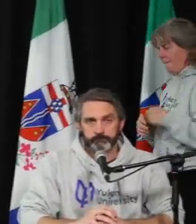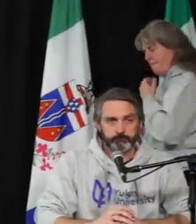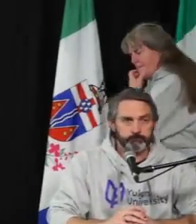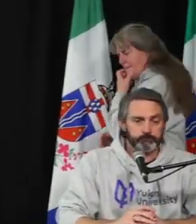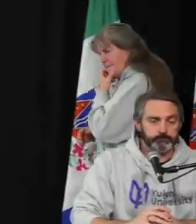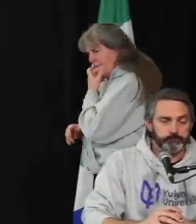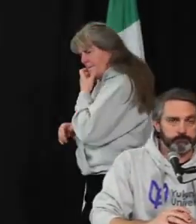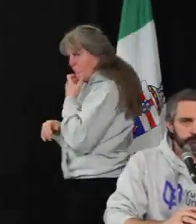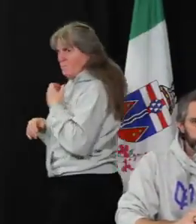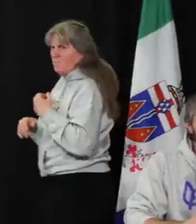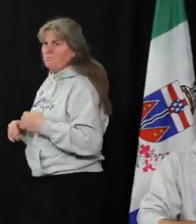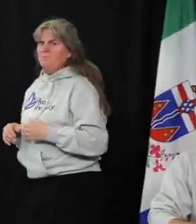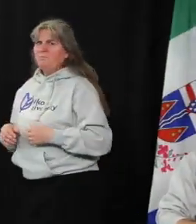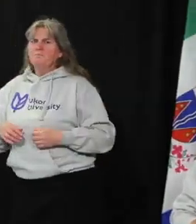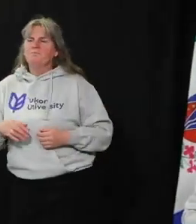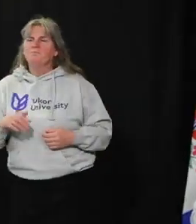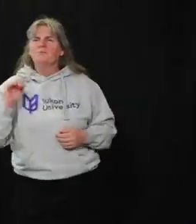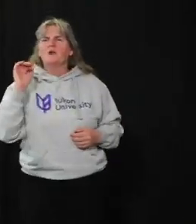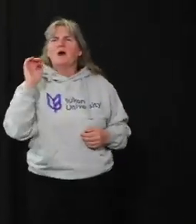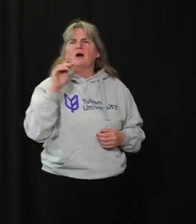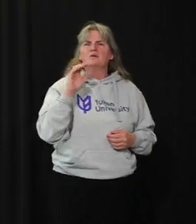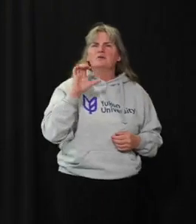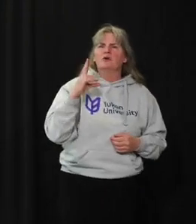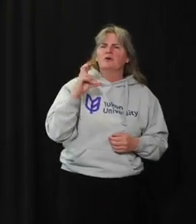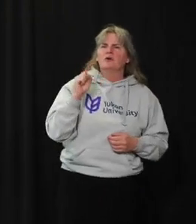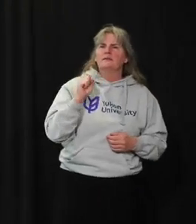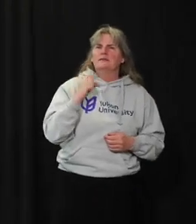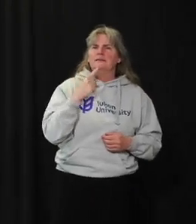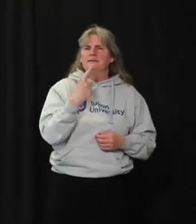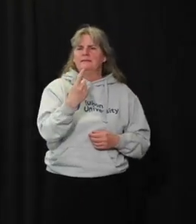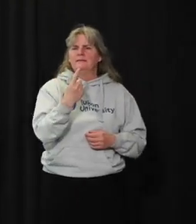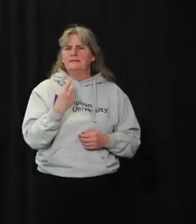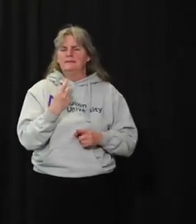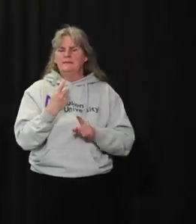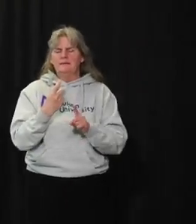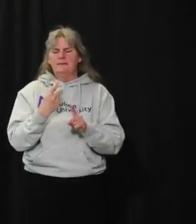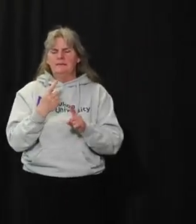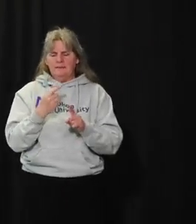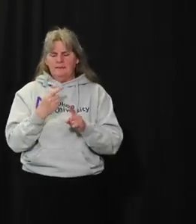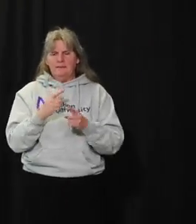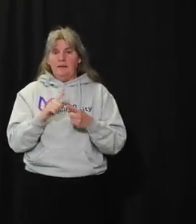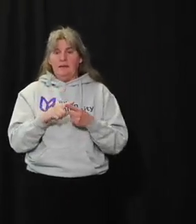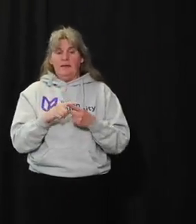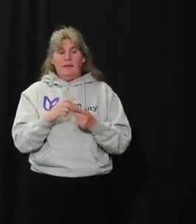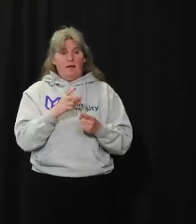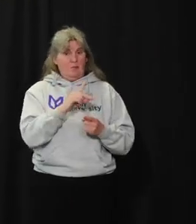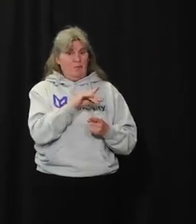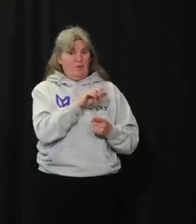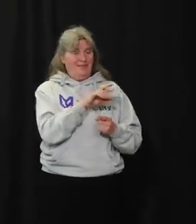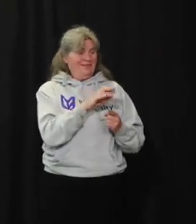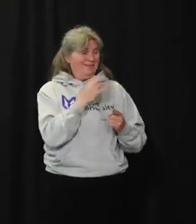Chris, I think it is also key, just on both questions I mean, as the premier has